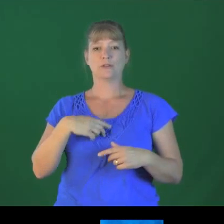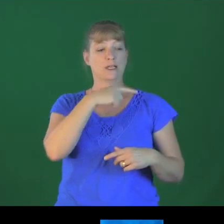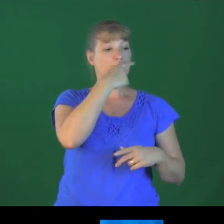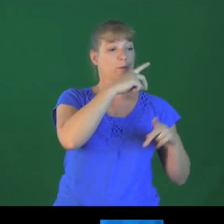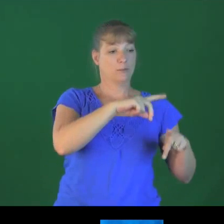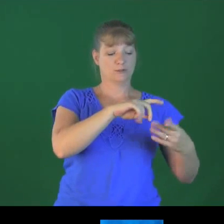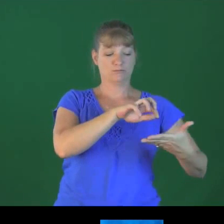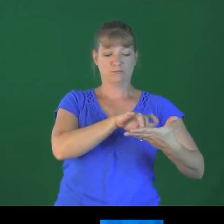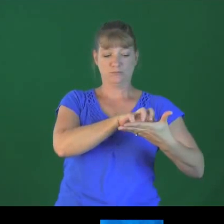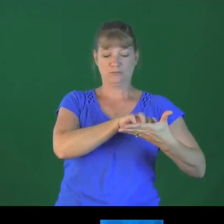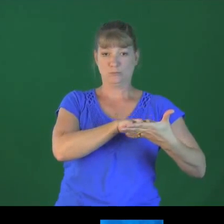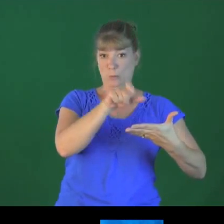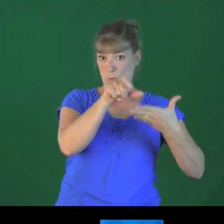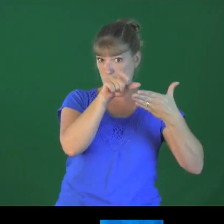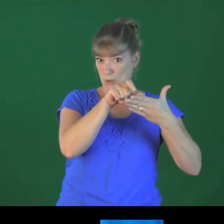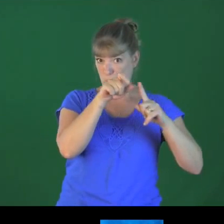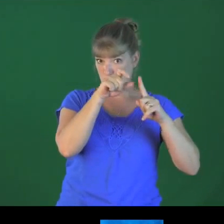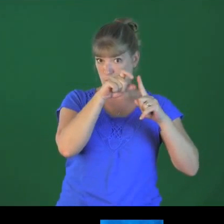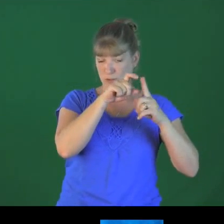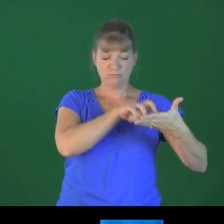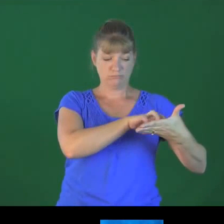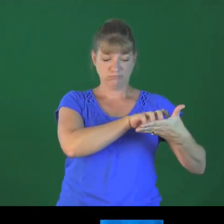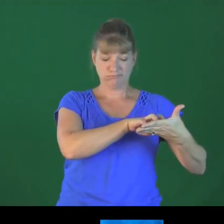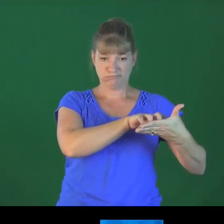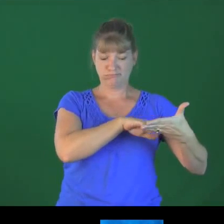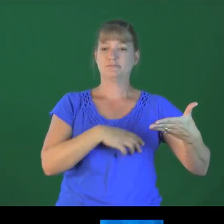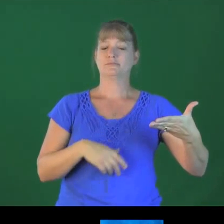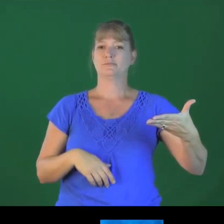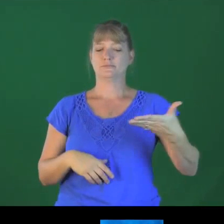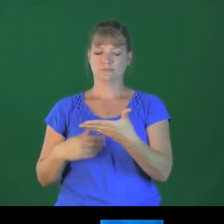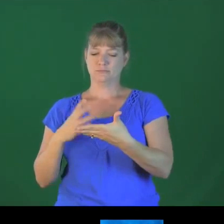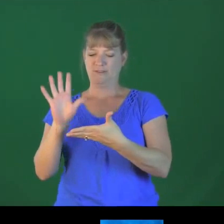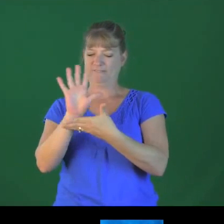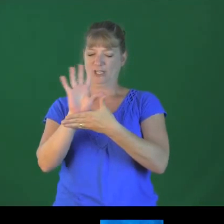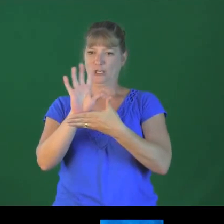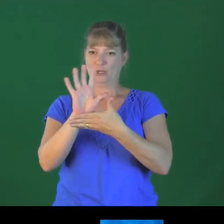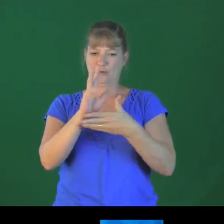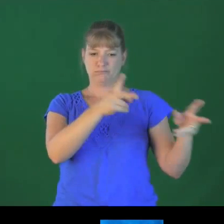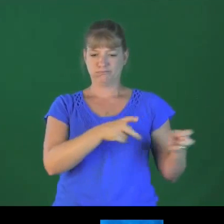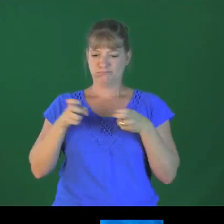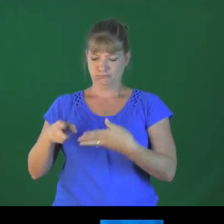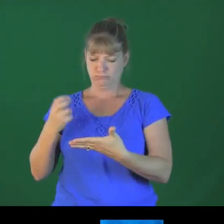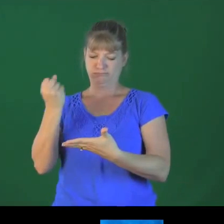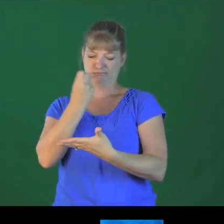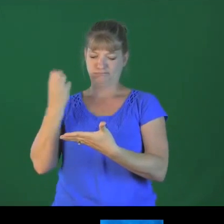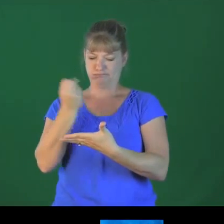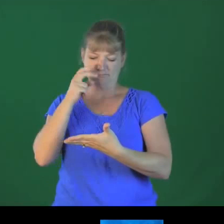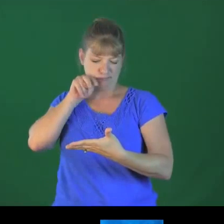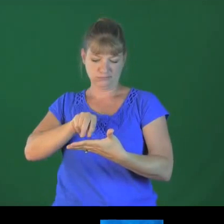that they'd like to say to the Deaf individual, and then there's a video clip that signs the words that were typed in.